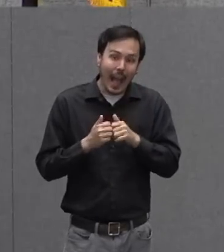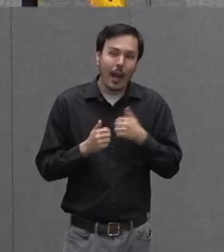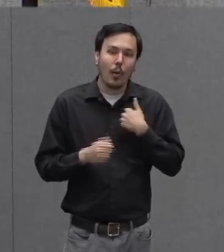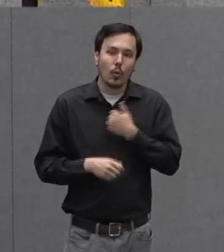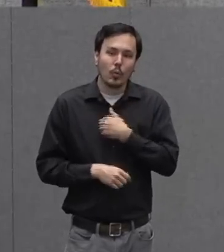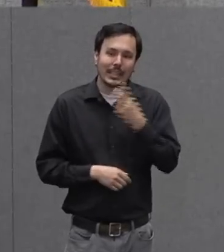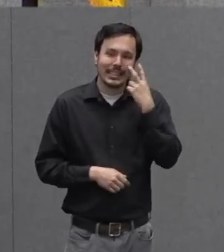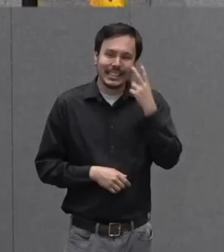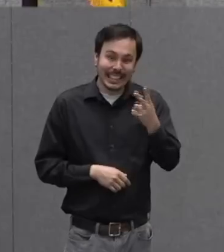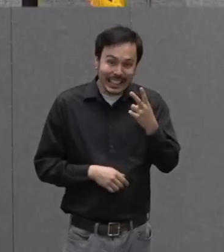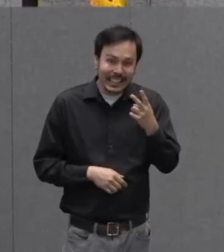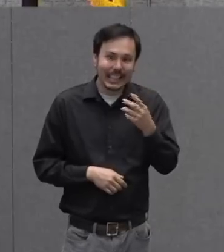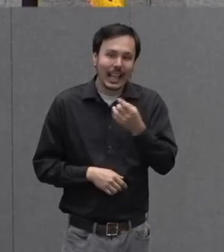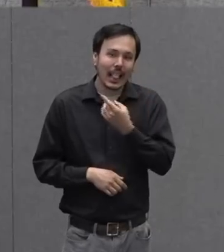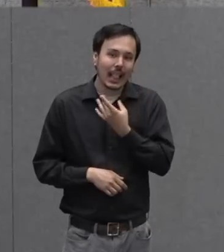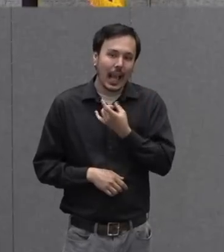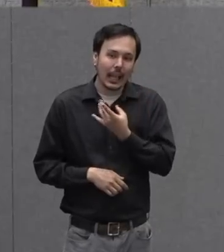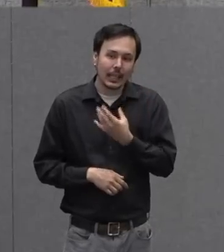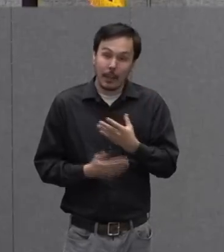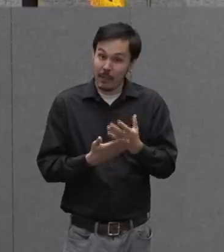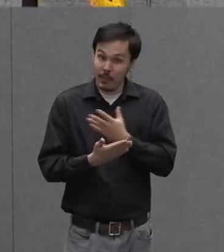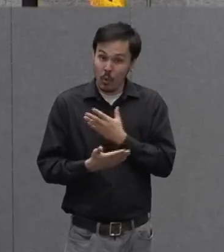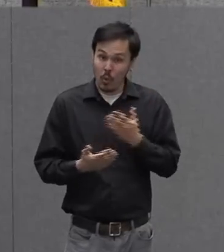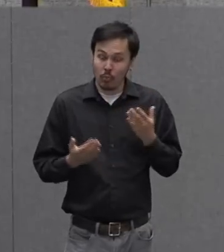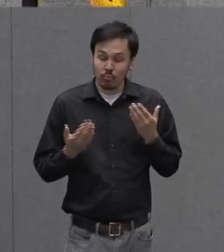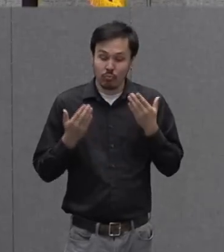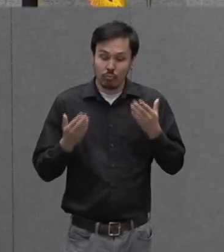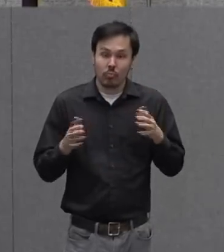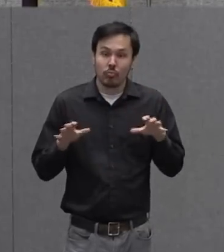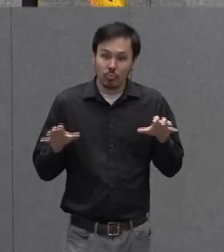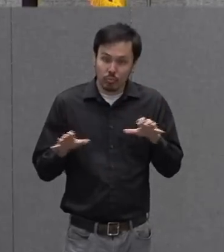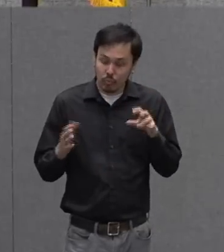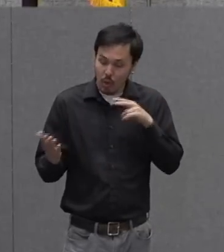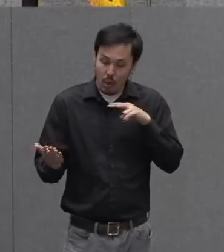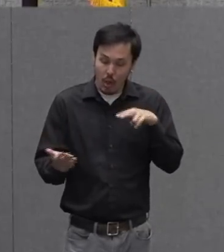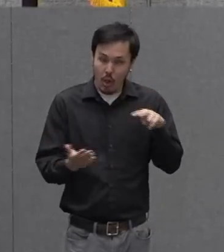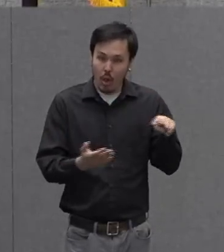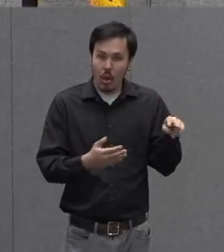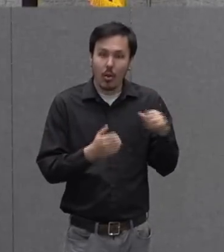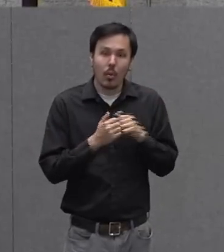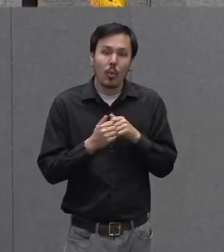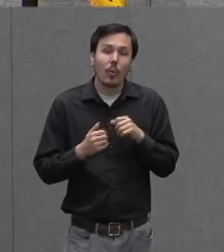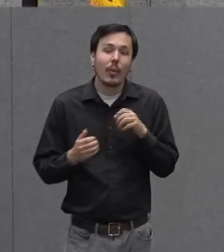So before we start looking at some things and shining some light on them,